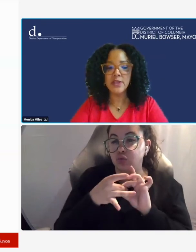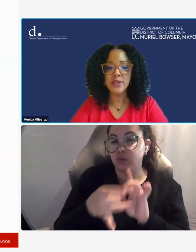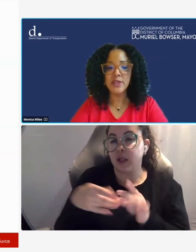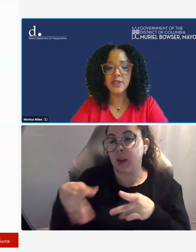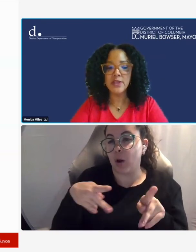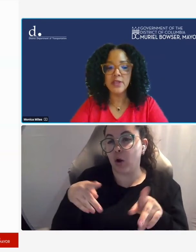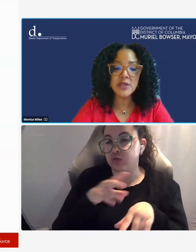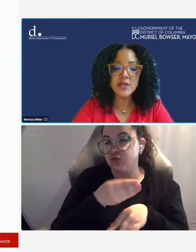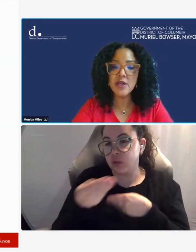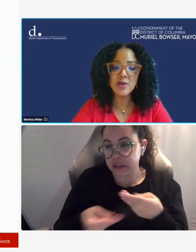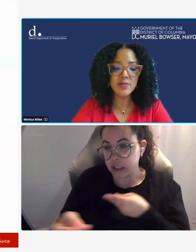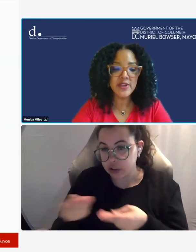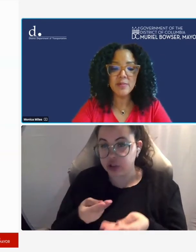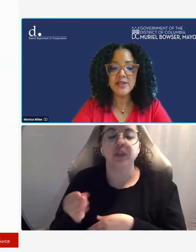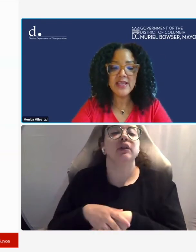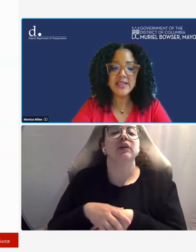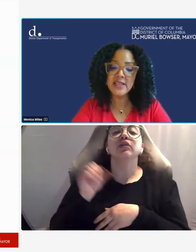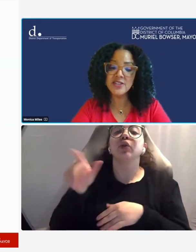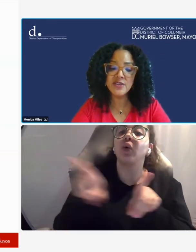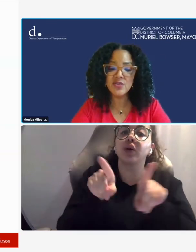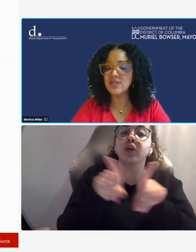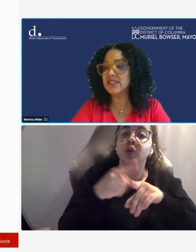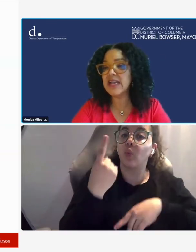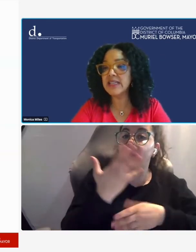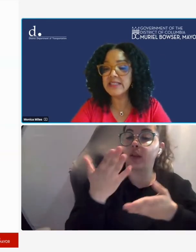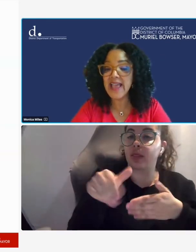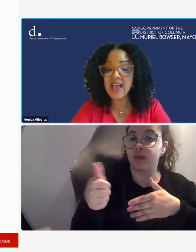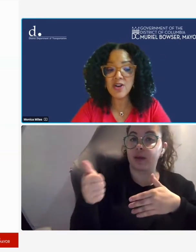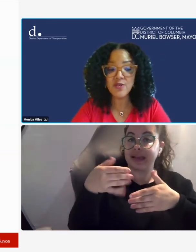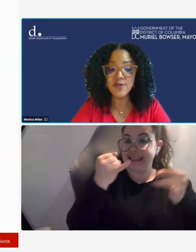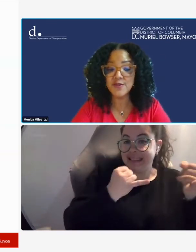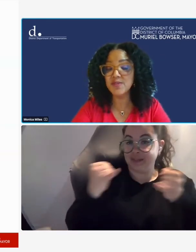so another thing i want to bring up is that an individual does not need to have over 50 percent